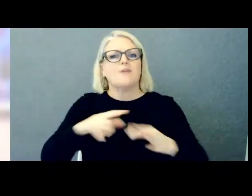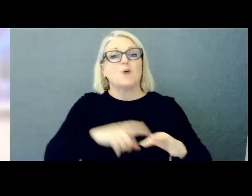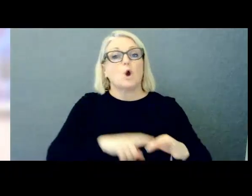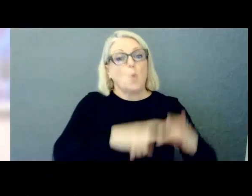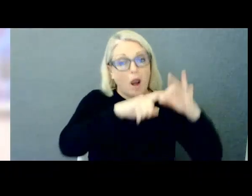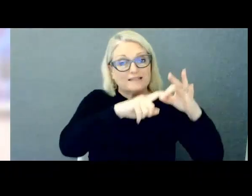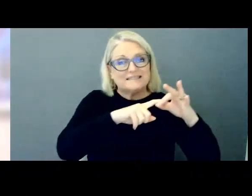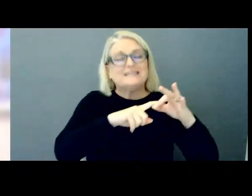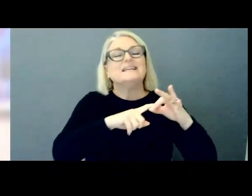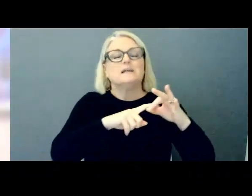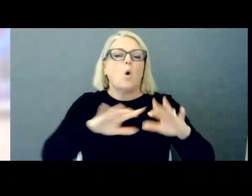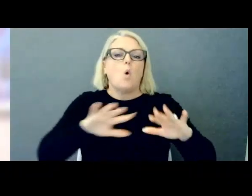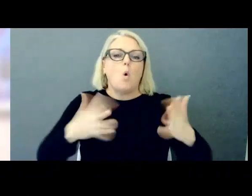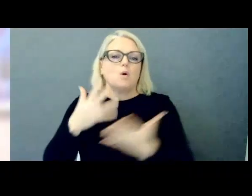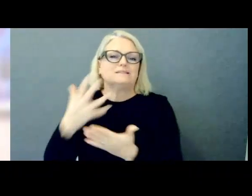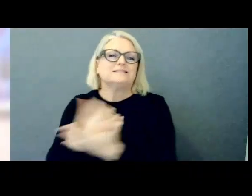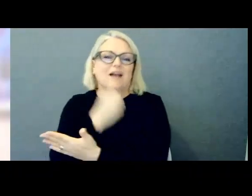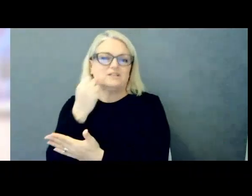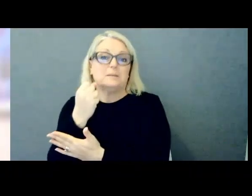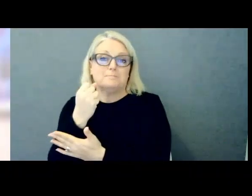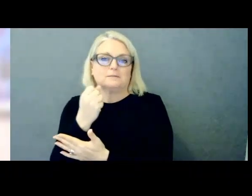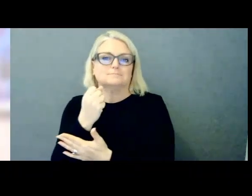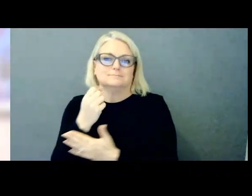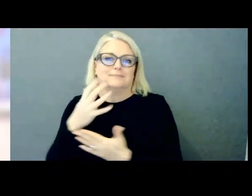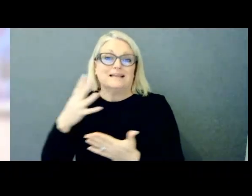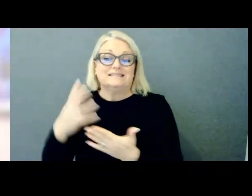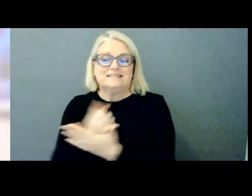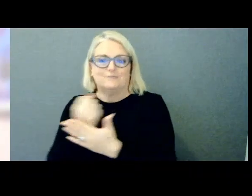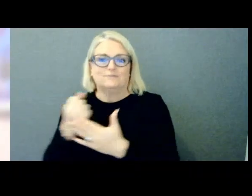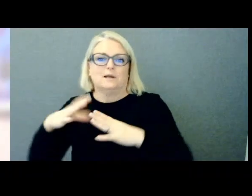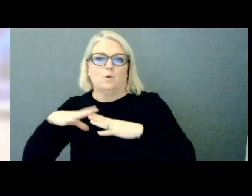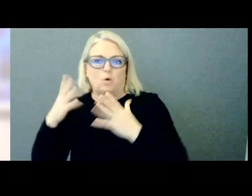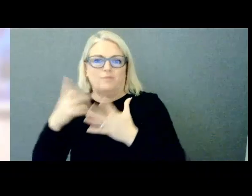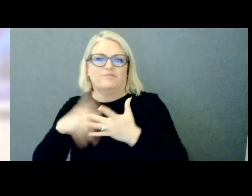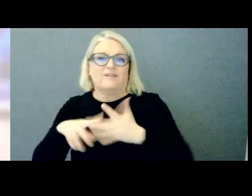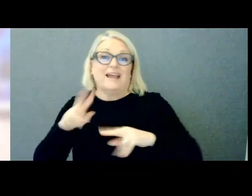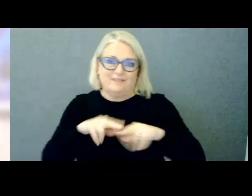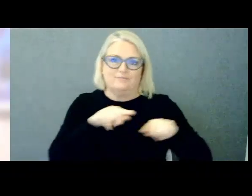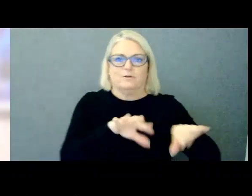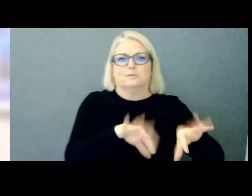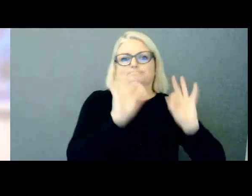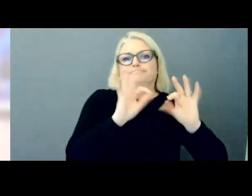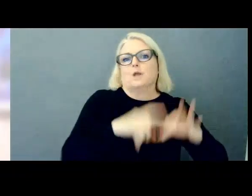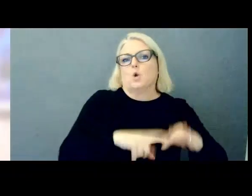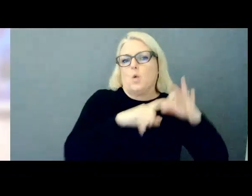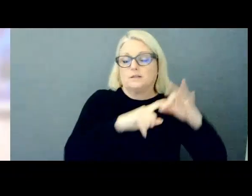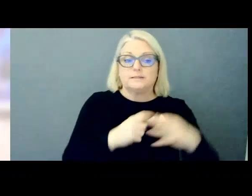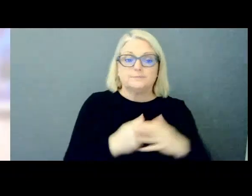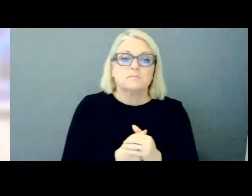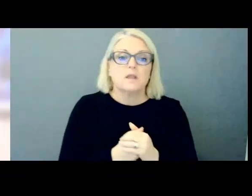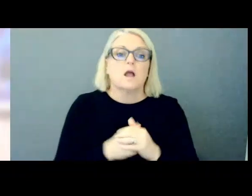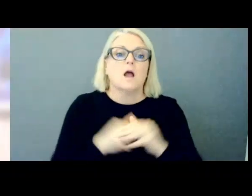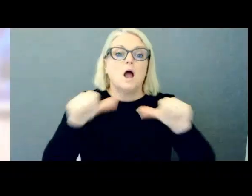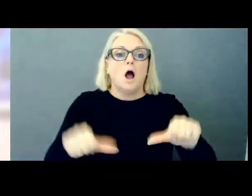There's also a question here about the tag and just hearing: How does the tag hear from clients in their service design?